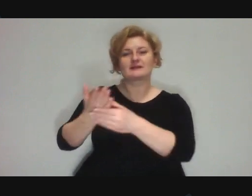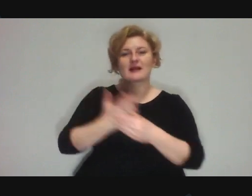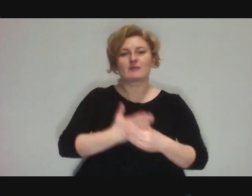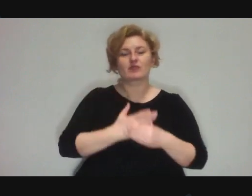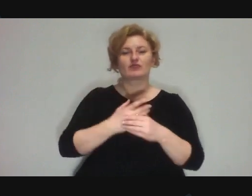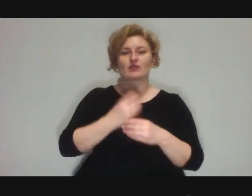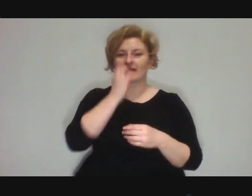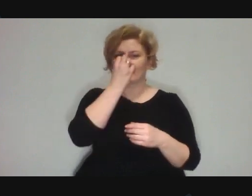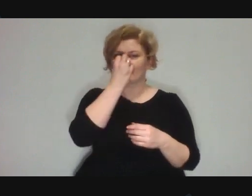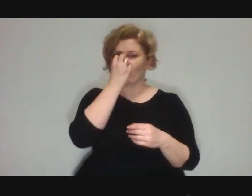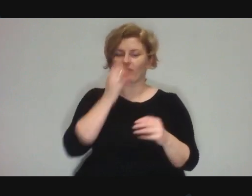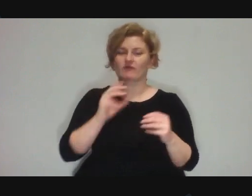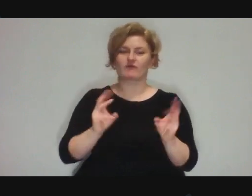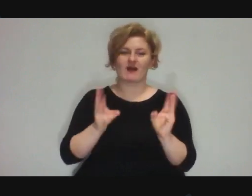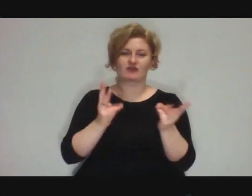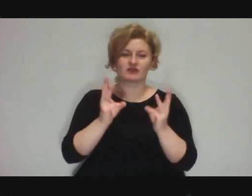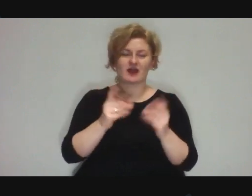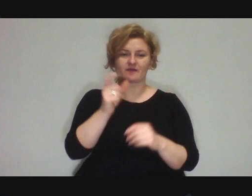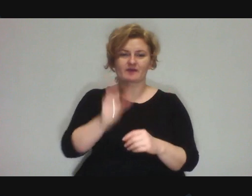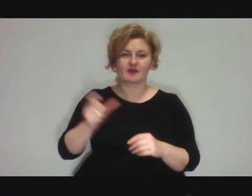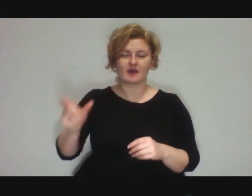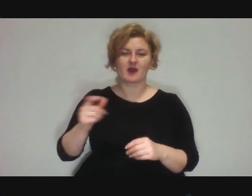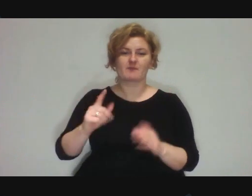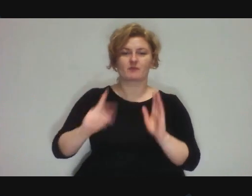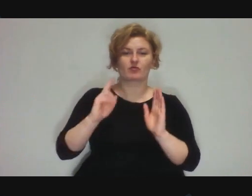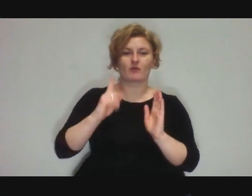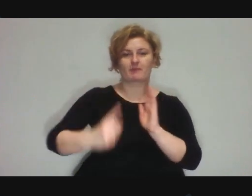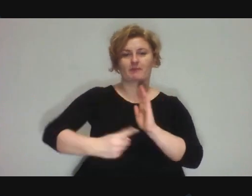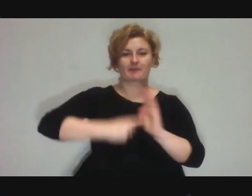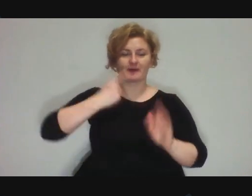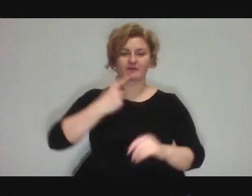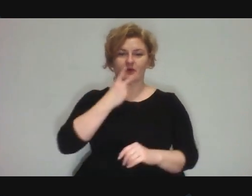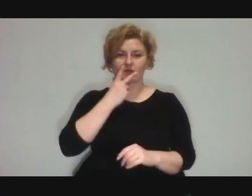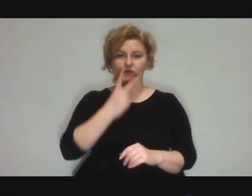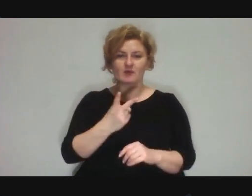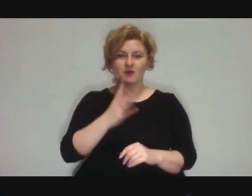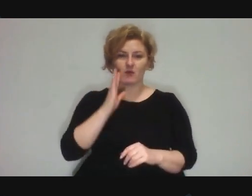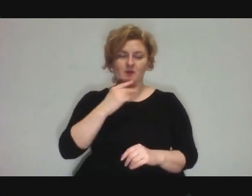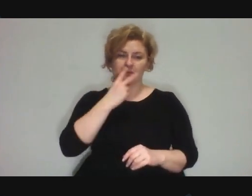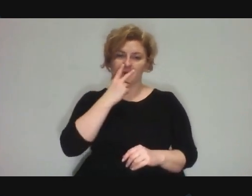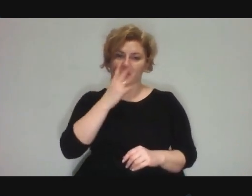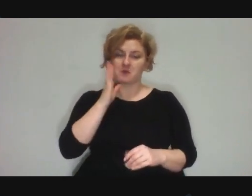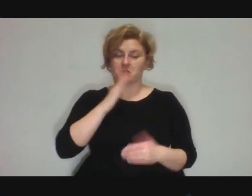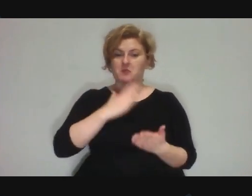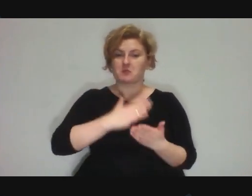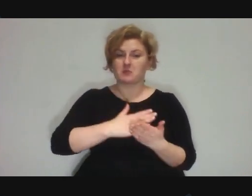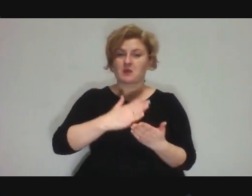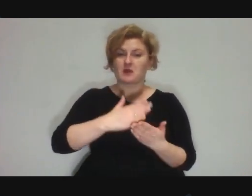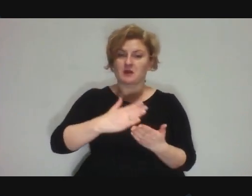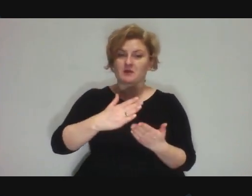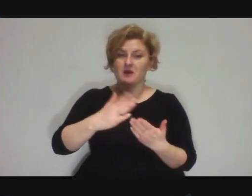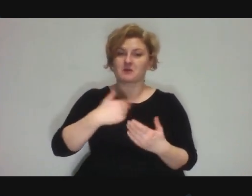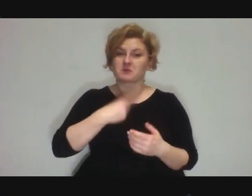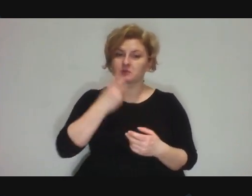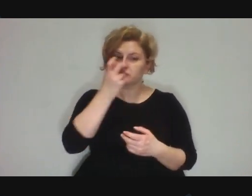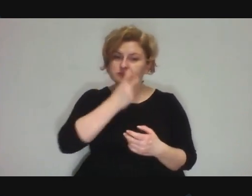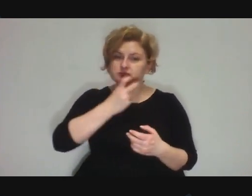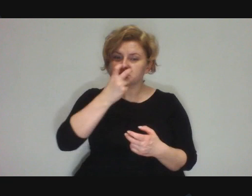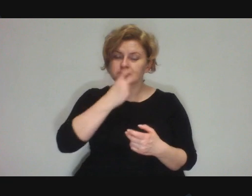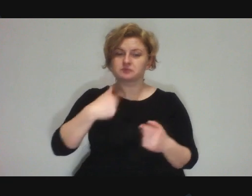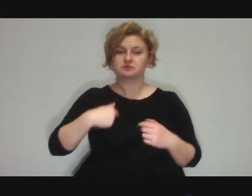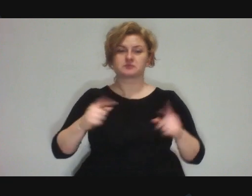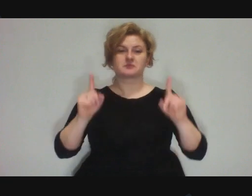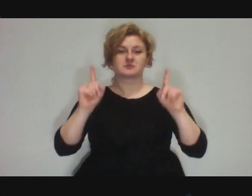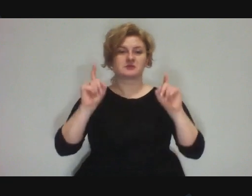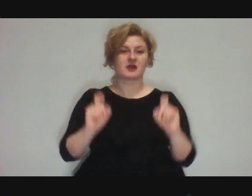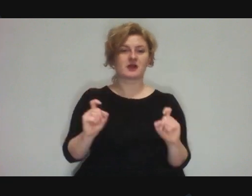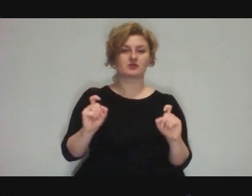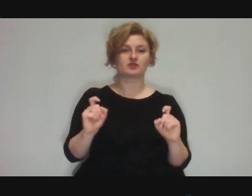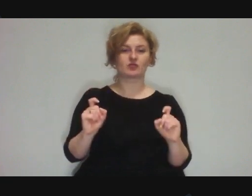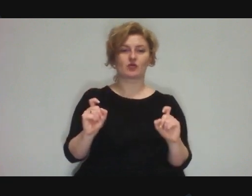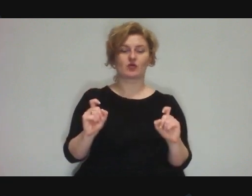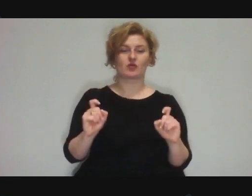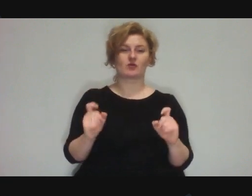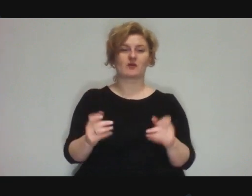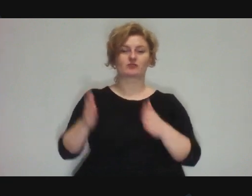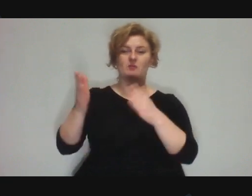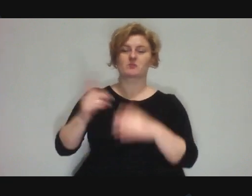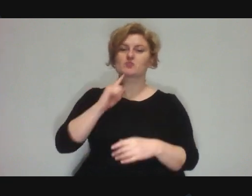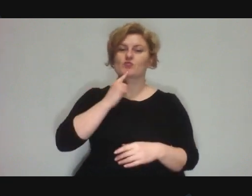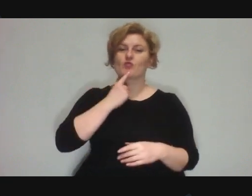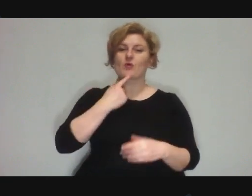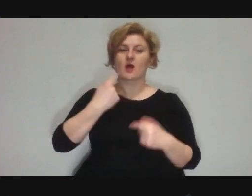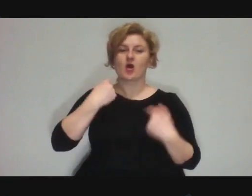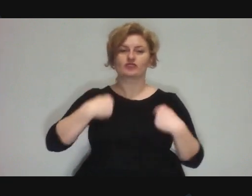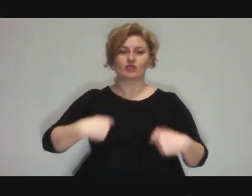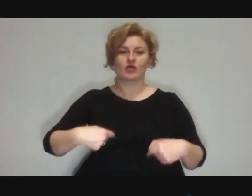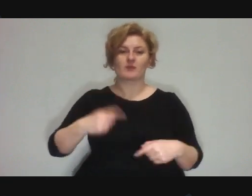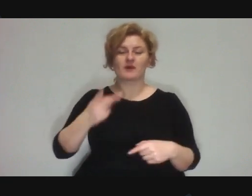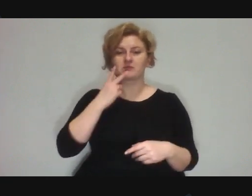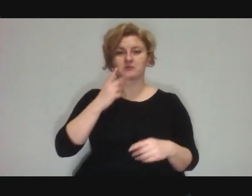and later it turned out that it was something else that came out of it, that somebody got interested in it and the young person started to train on their own,